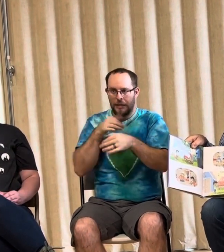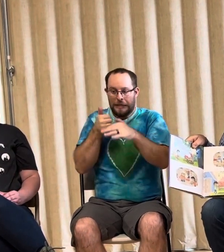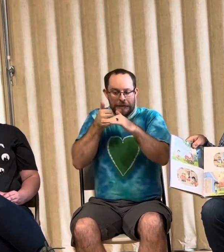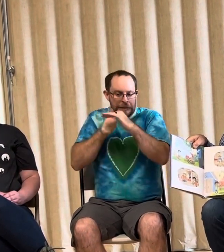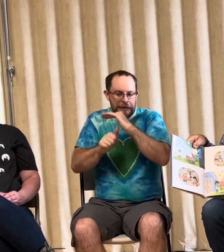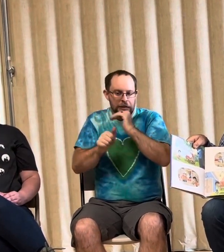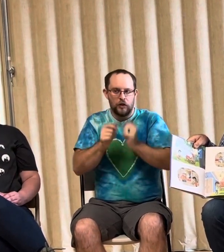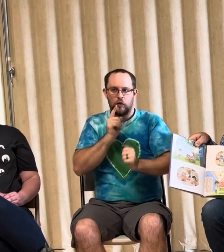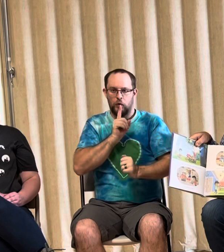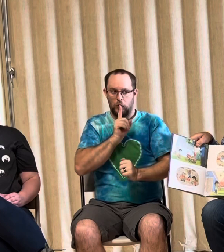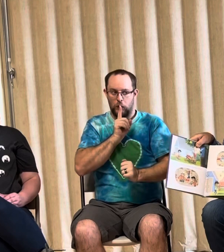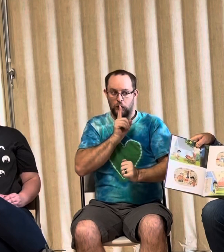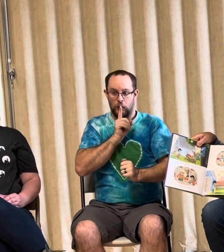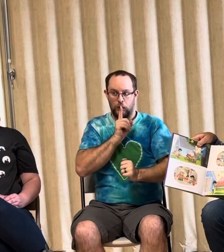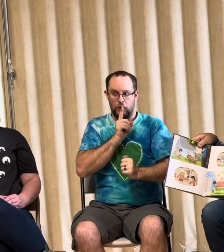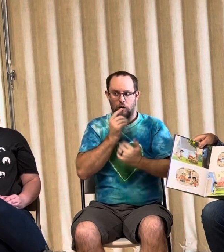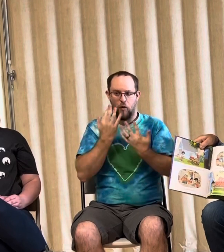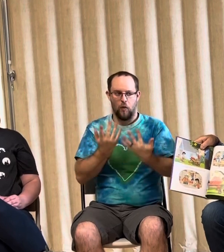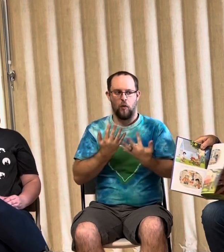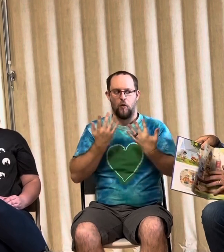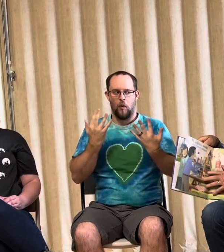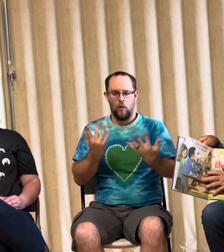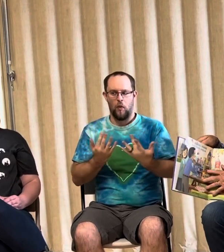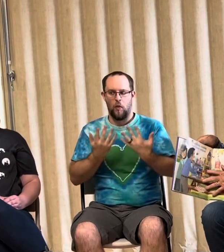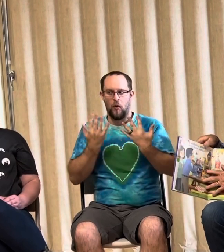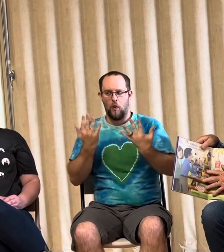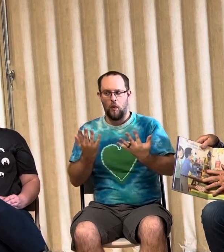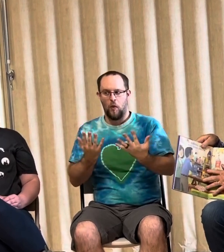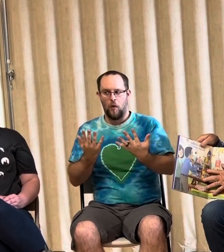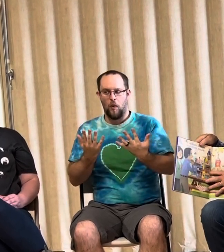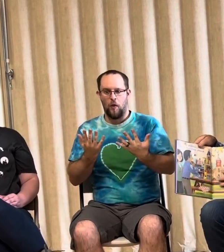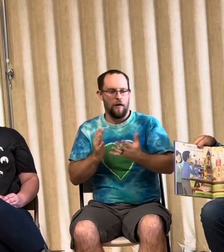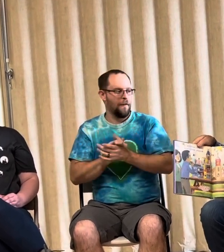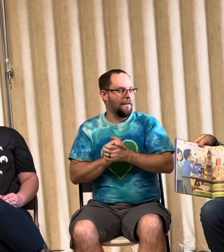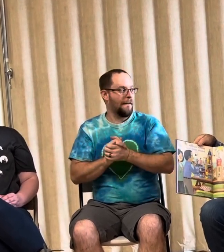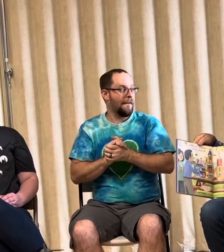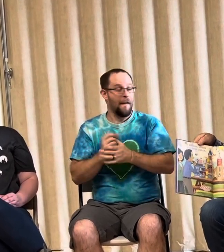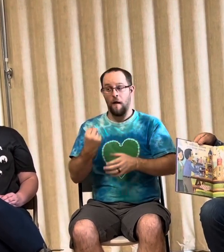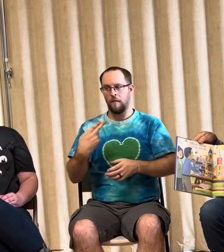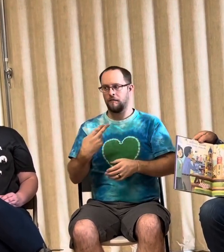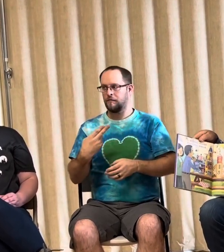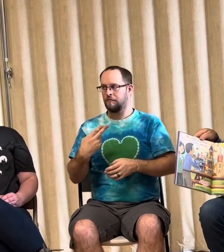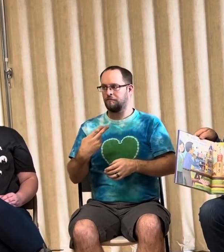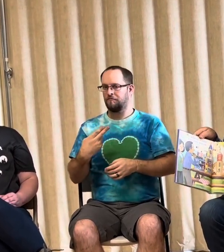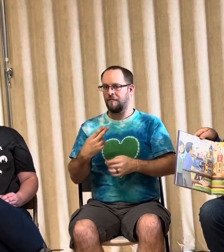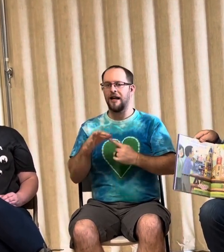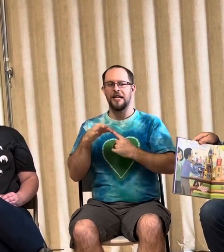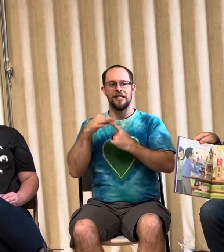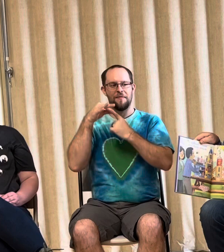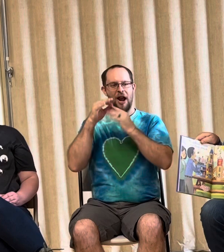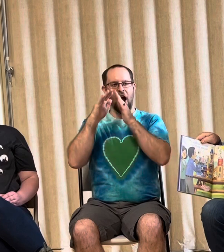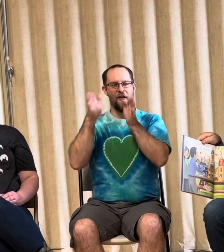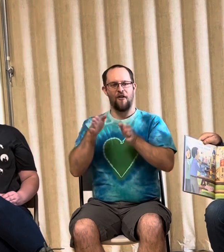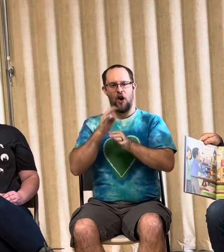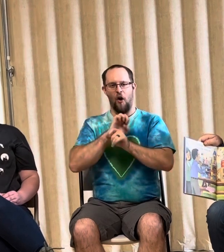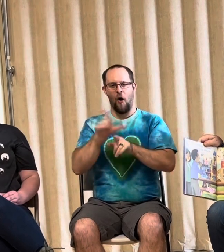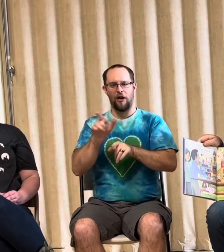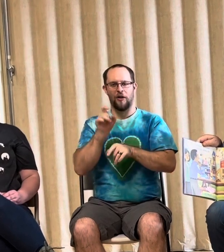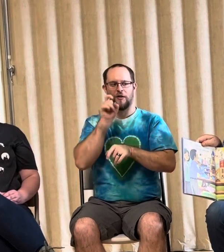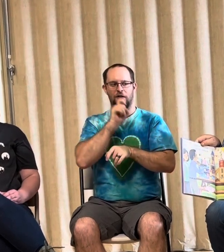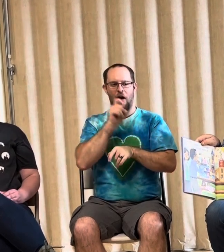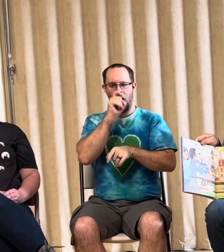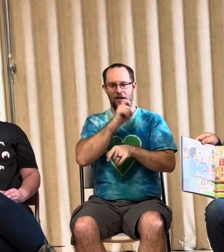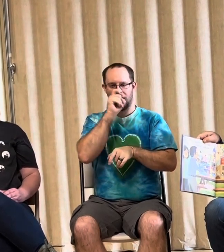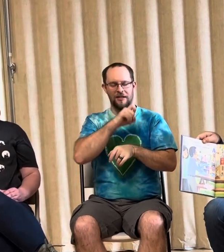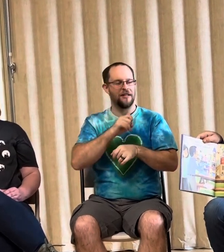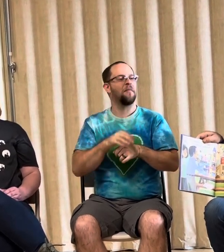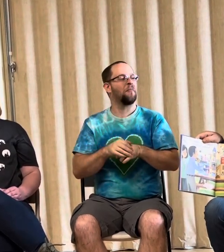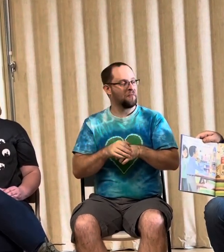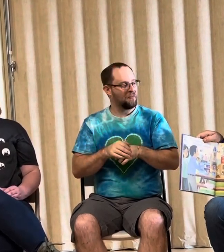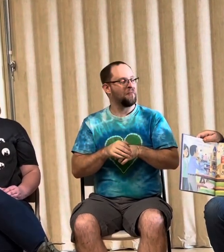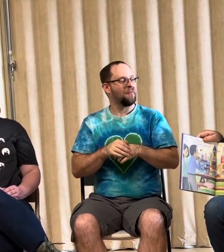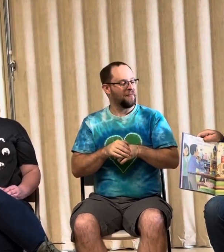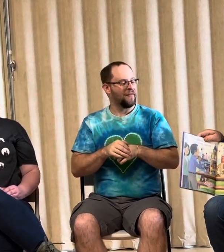See what was in, what was under the cover here. Oh, well, a special house for all your dolls! He's got